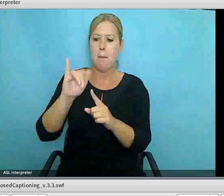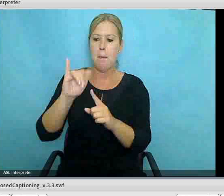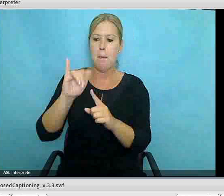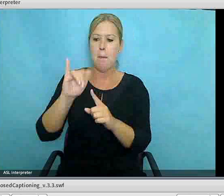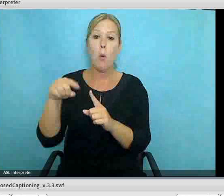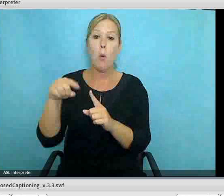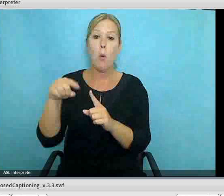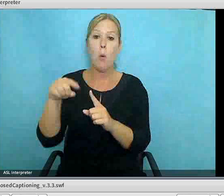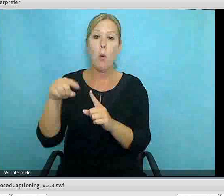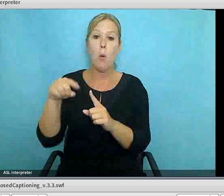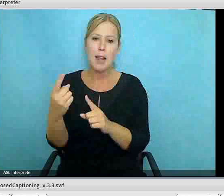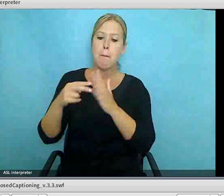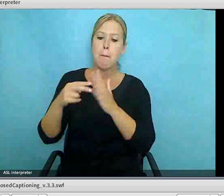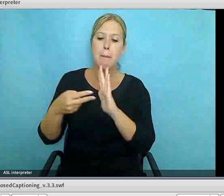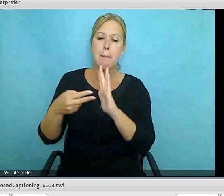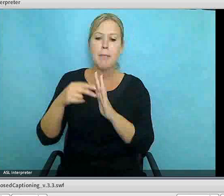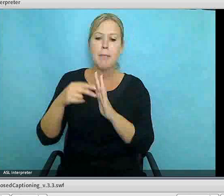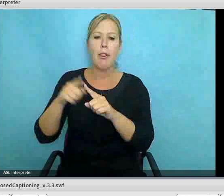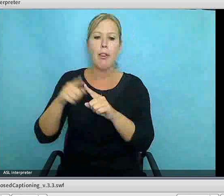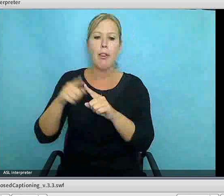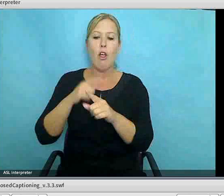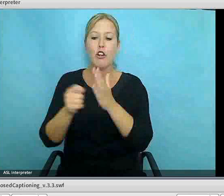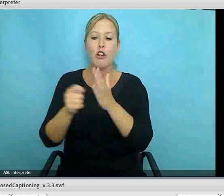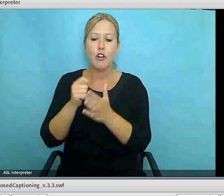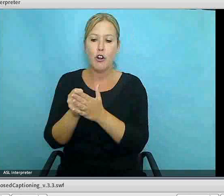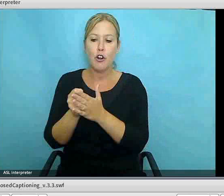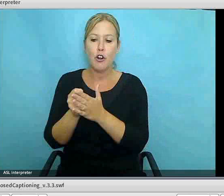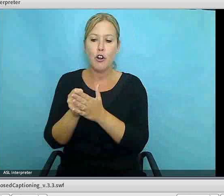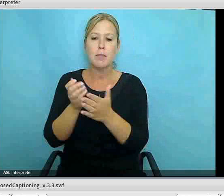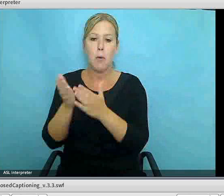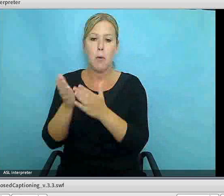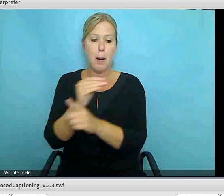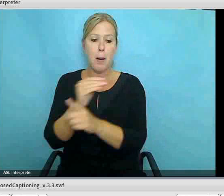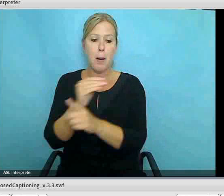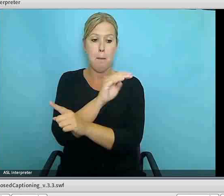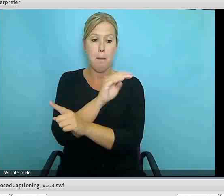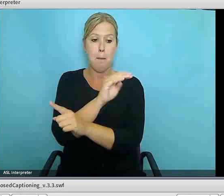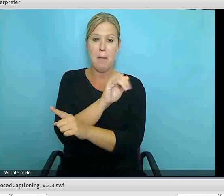in the absence of a joint plan like this, those services would need to be appealed directly